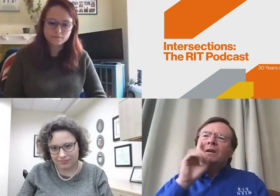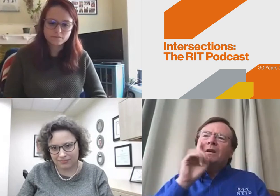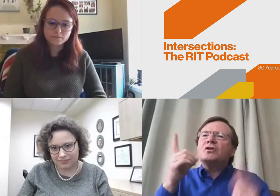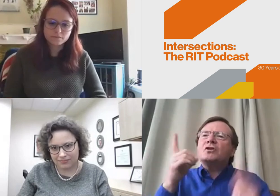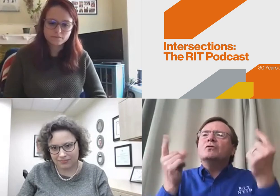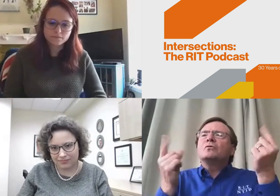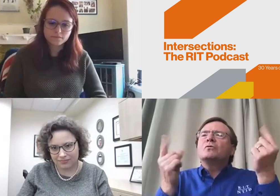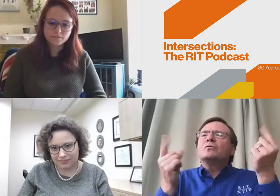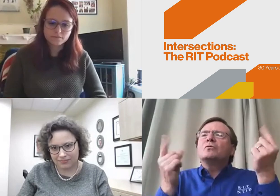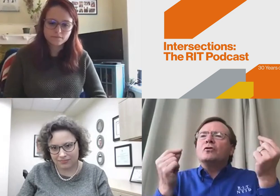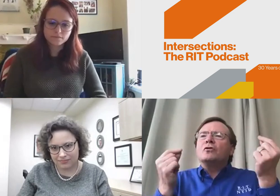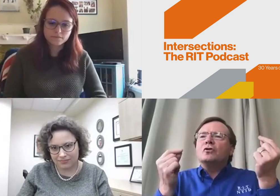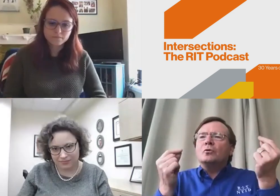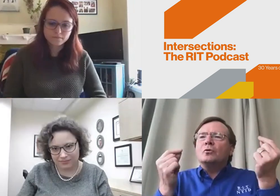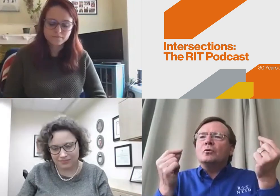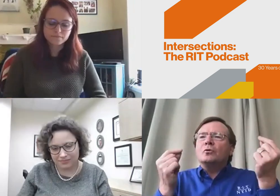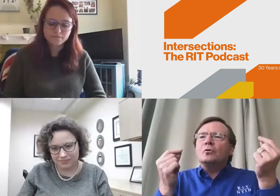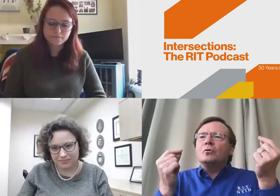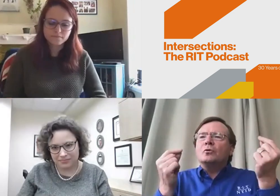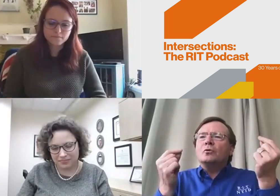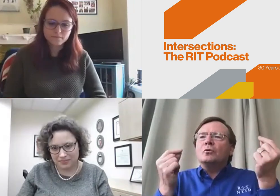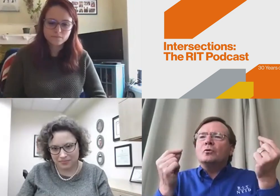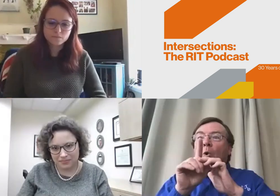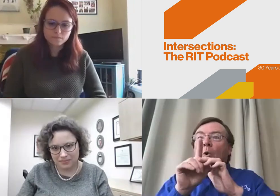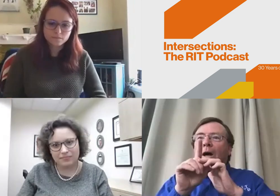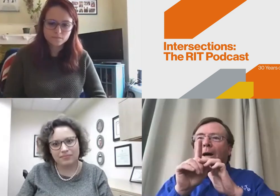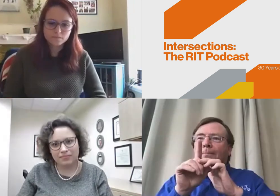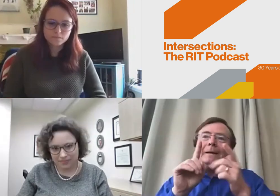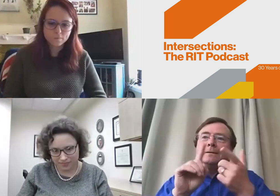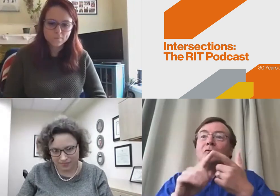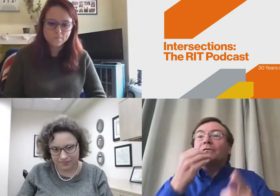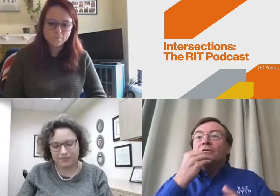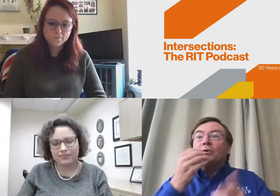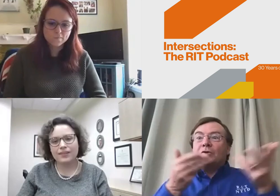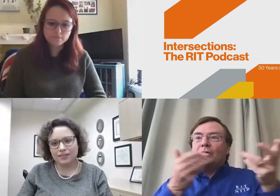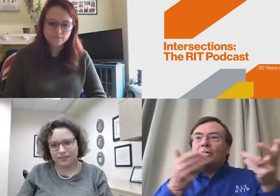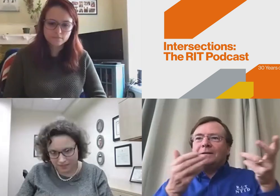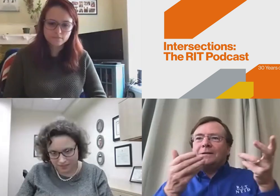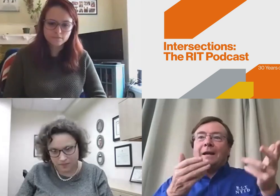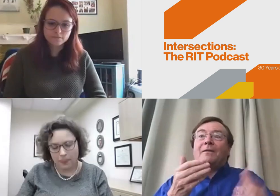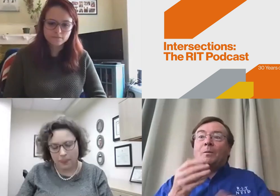students, what are we going to do when they show up into the food service and everybody's